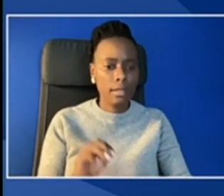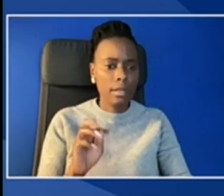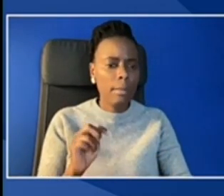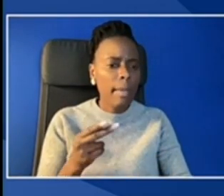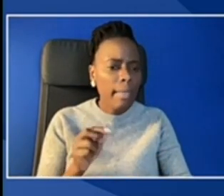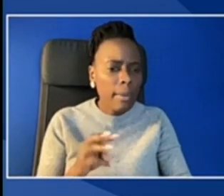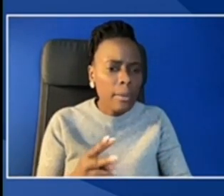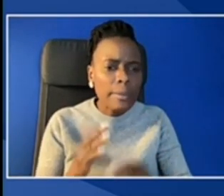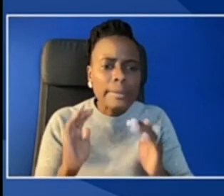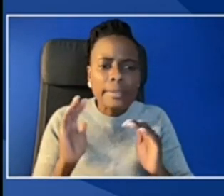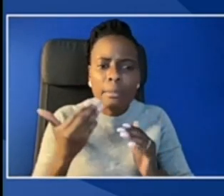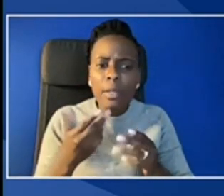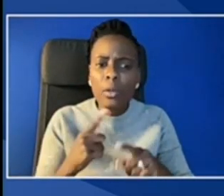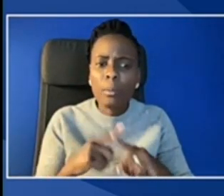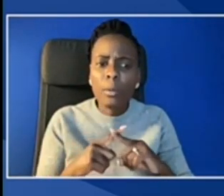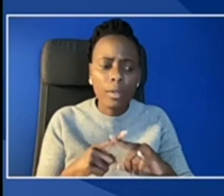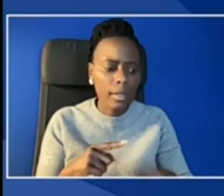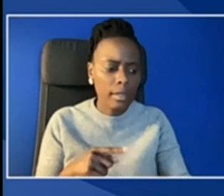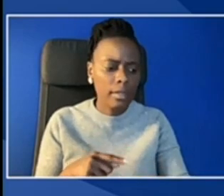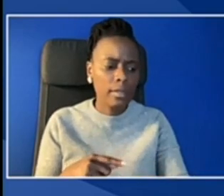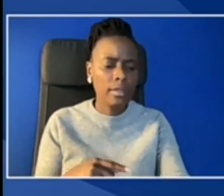Can you hear me?